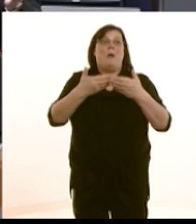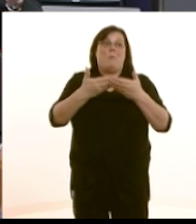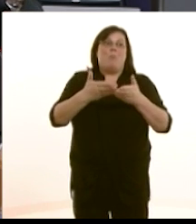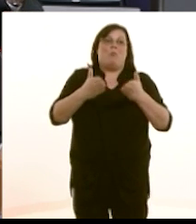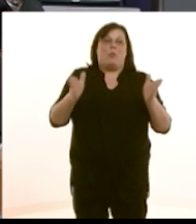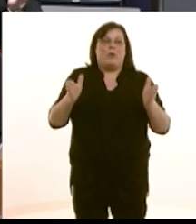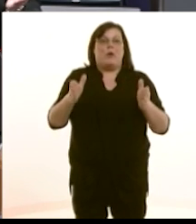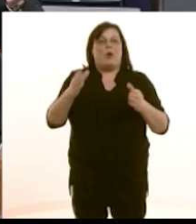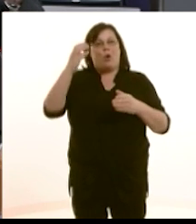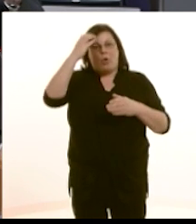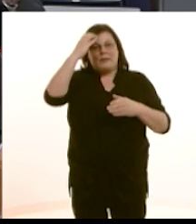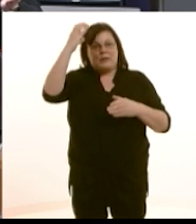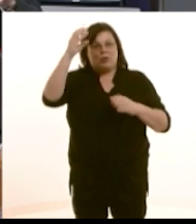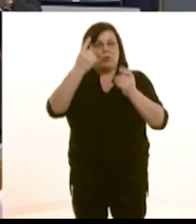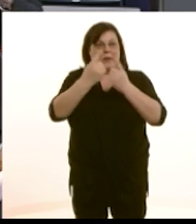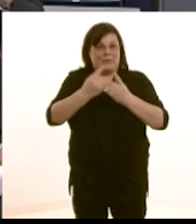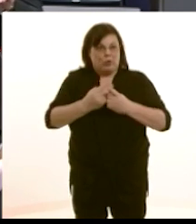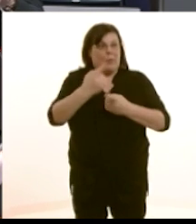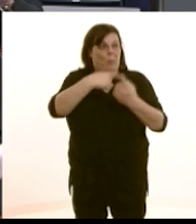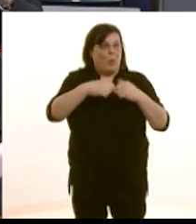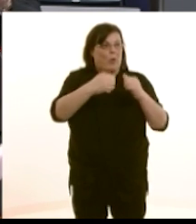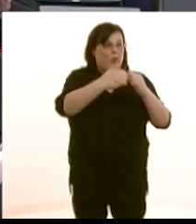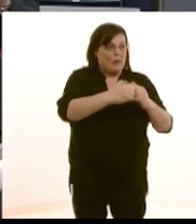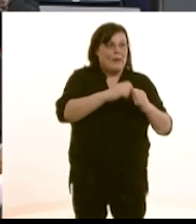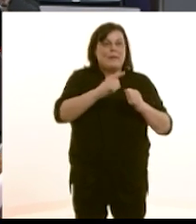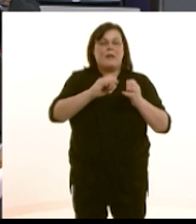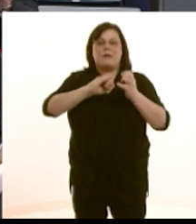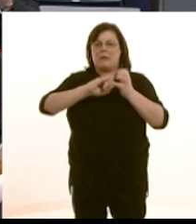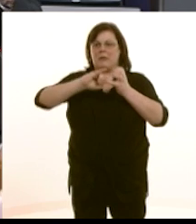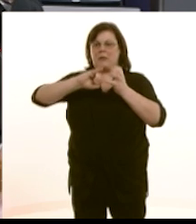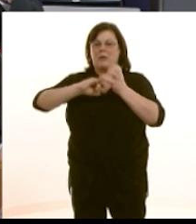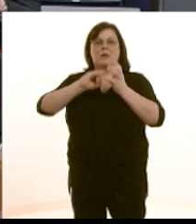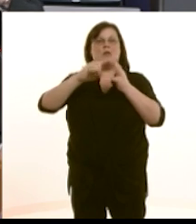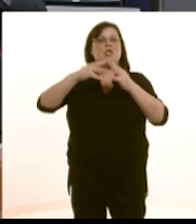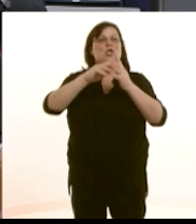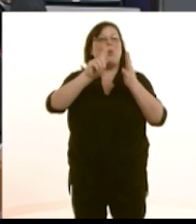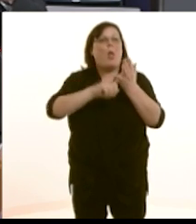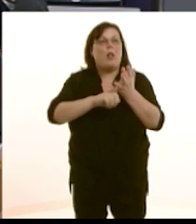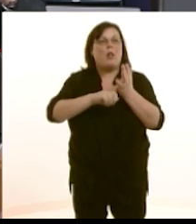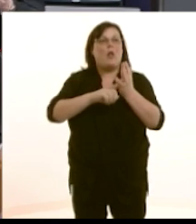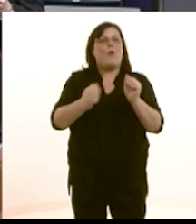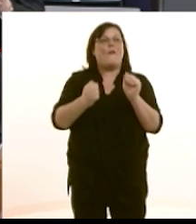can unite, and that is that the Sewel convention has to be upheld, and attempts to impose legislation